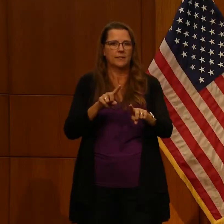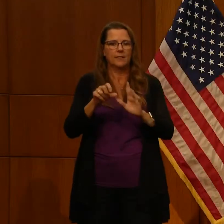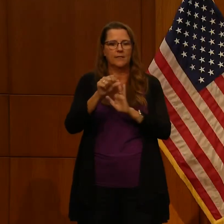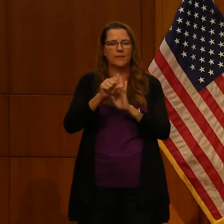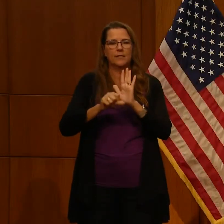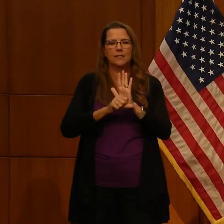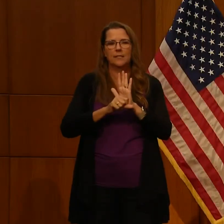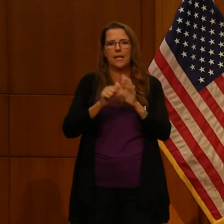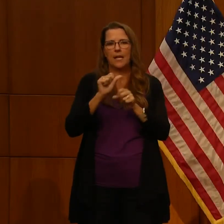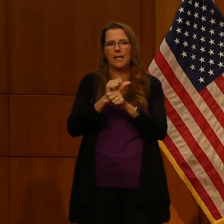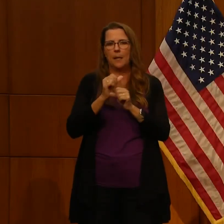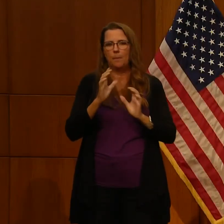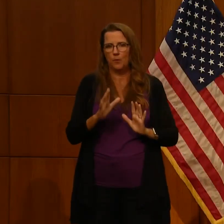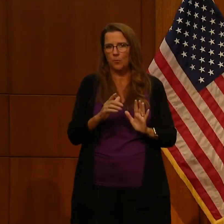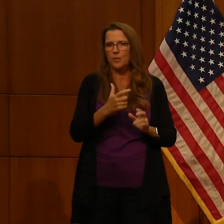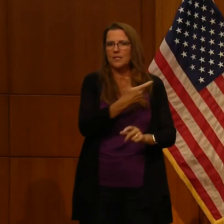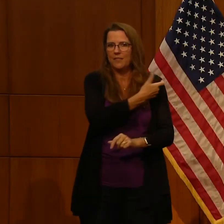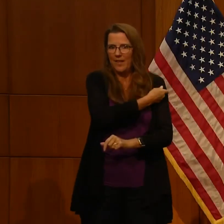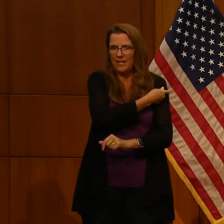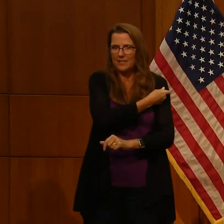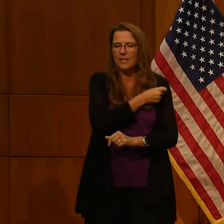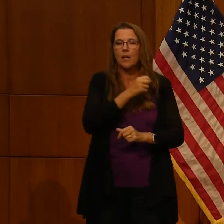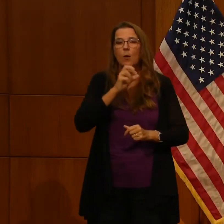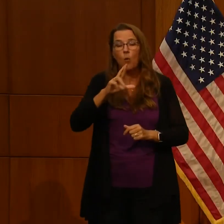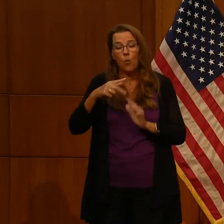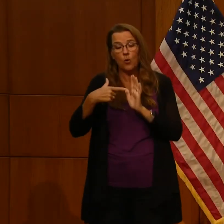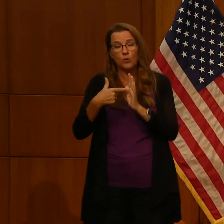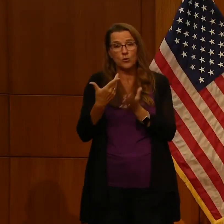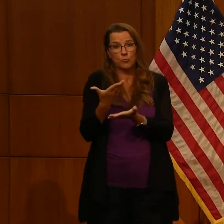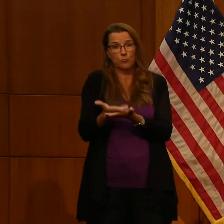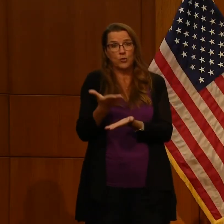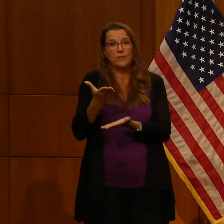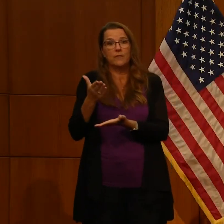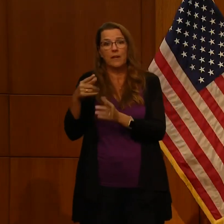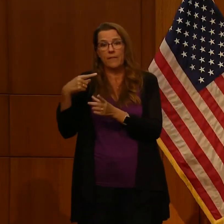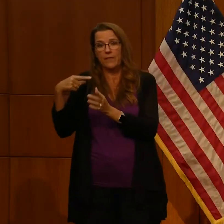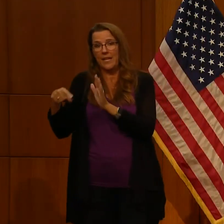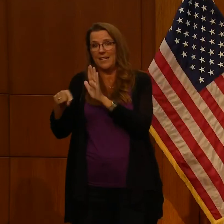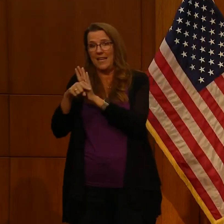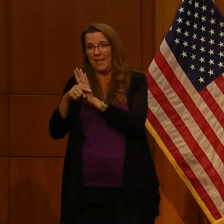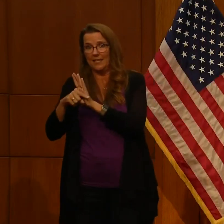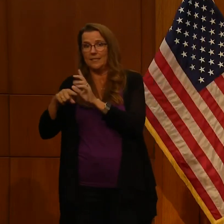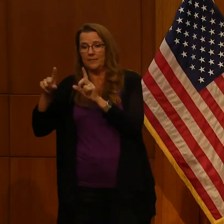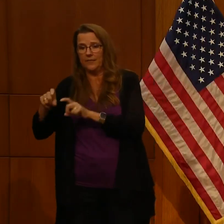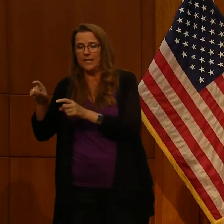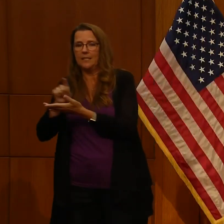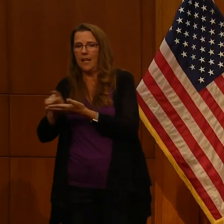QUESTION REFERENCE YOUR DIRECTIVE THAT STATE EMPLOYEES